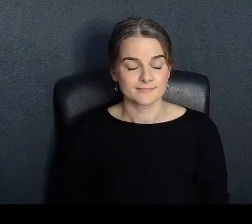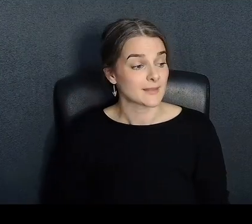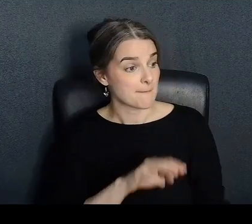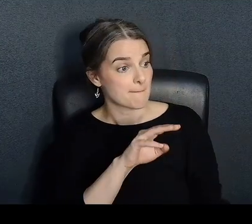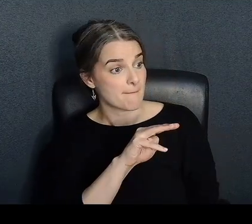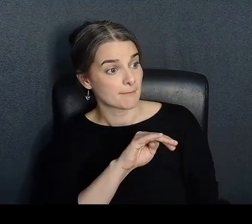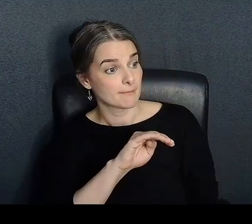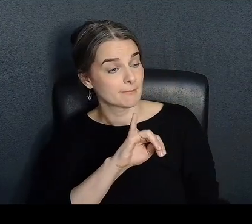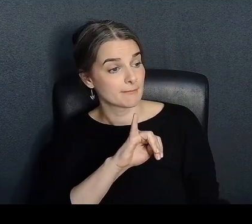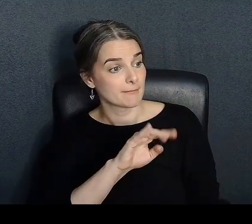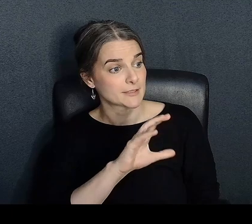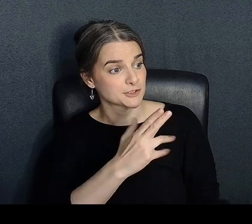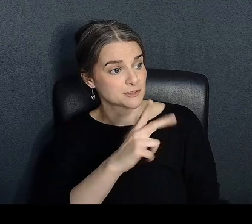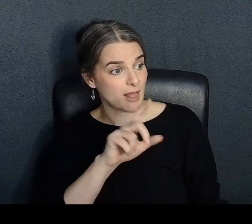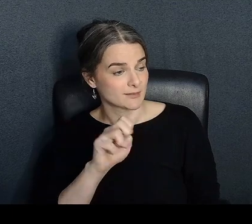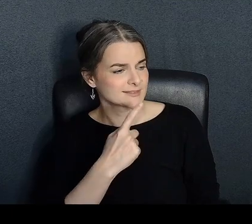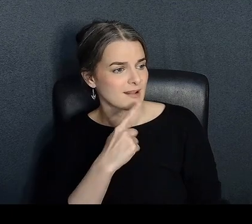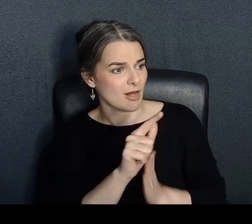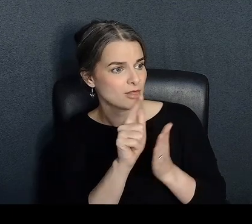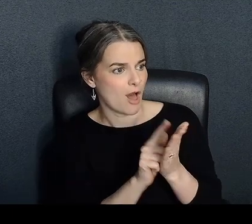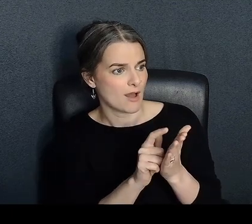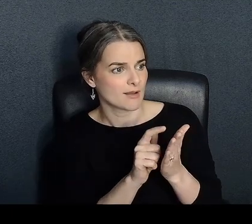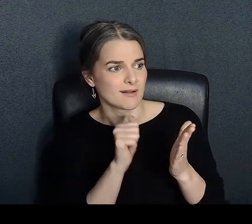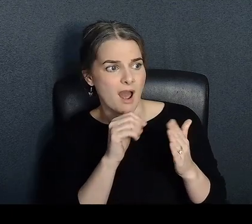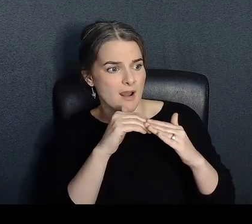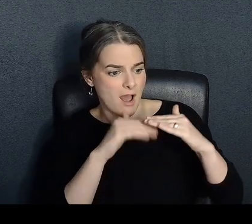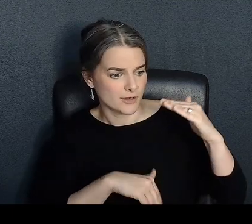but maybe it changed. Is that for Medicare?